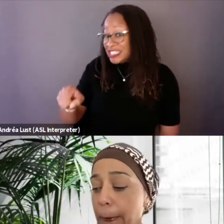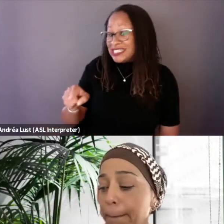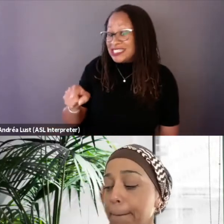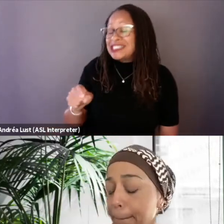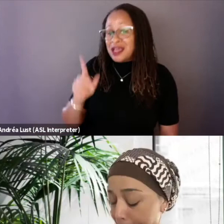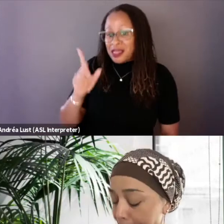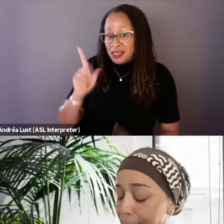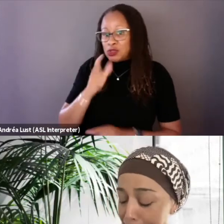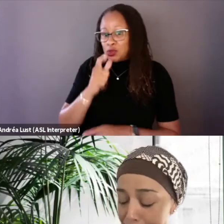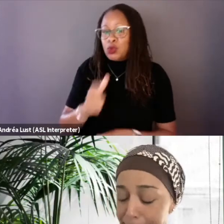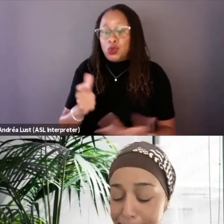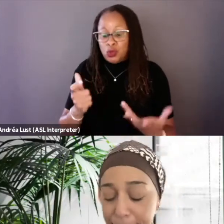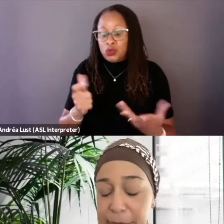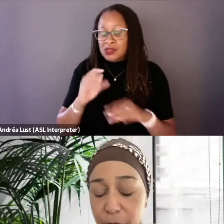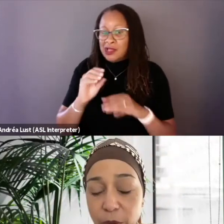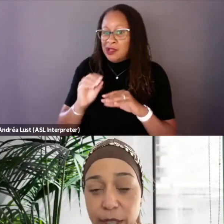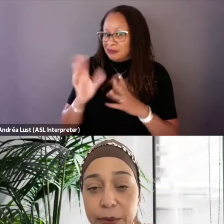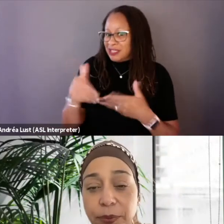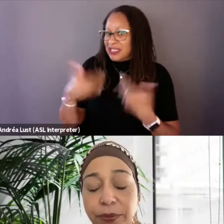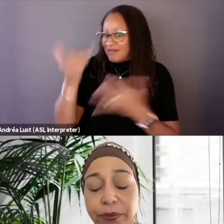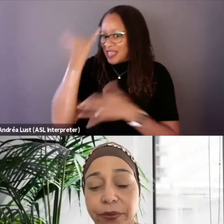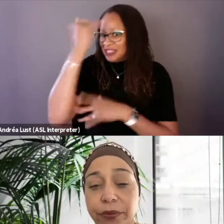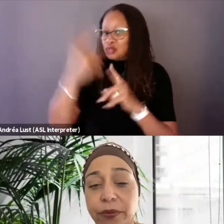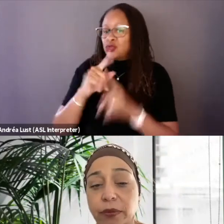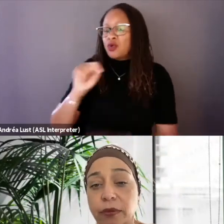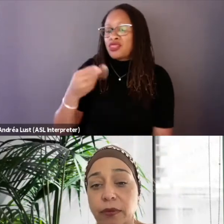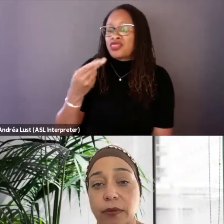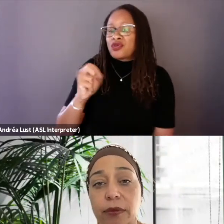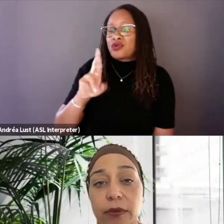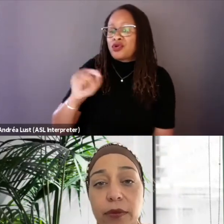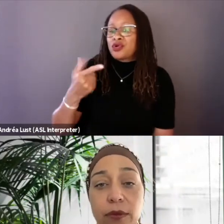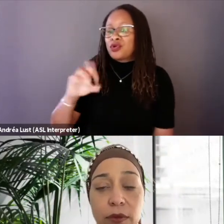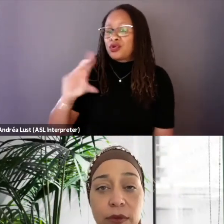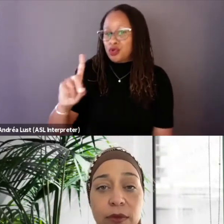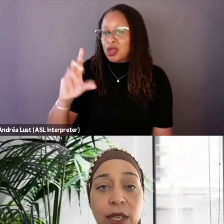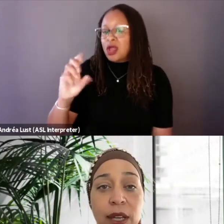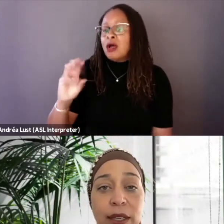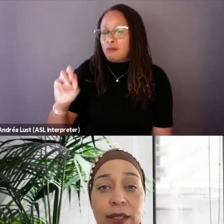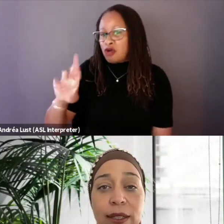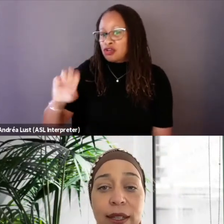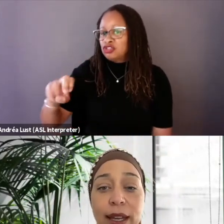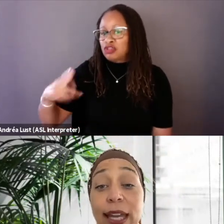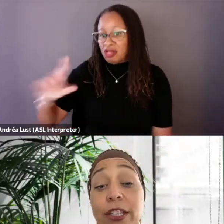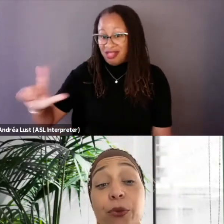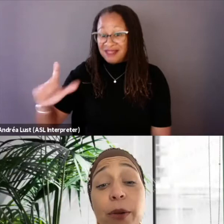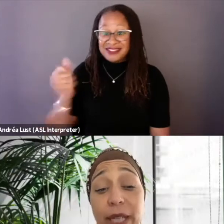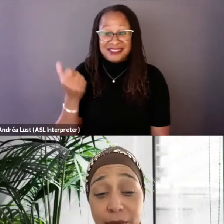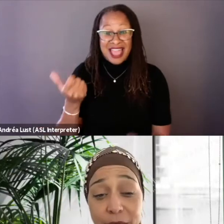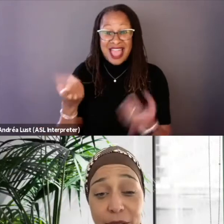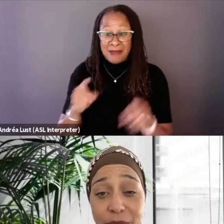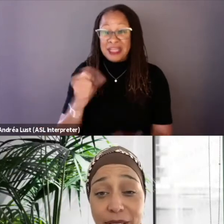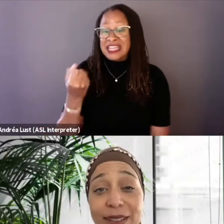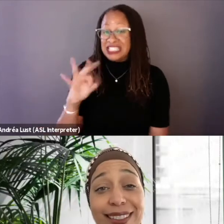in Thurgood Marshall's head, you know. This is in the 1940s we're talking about here, you know. And a woman by the way.